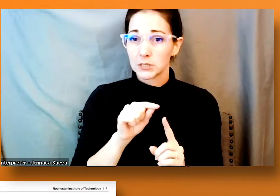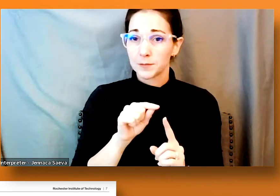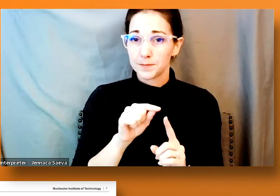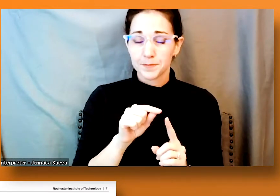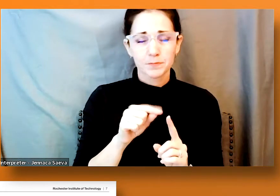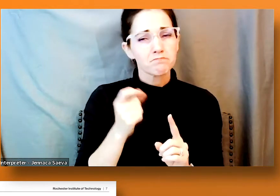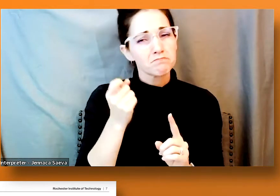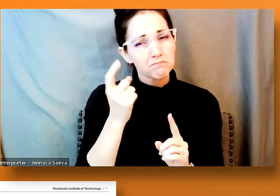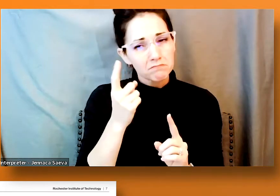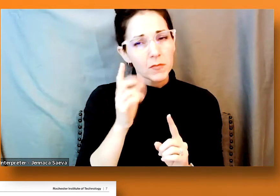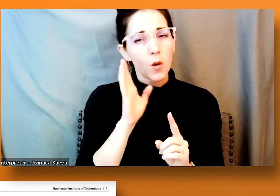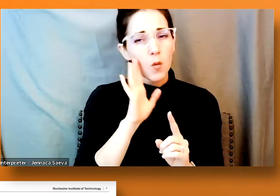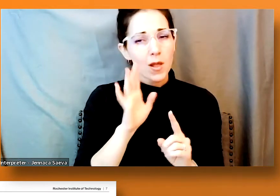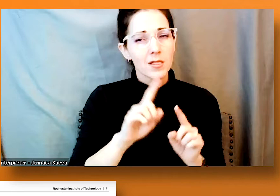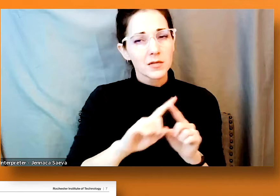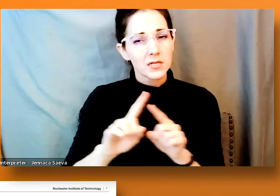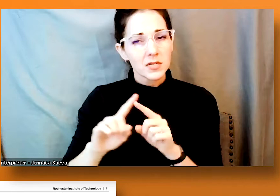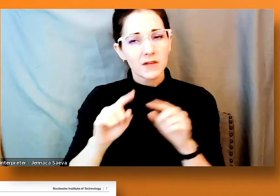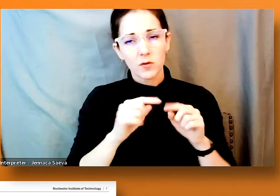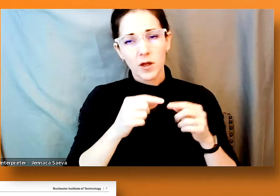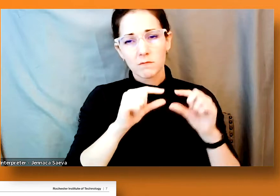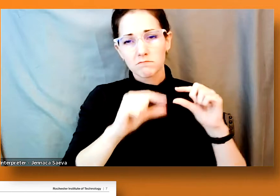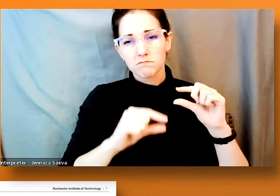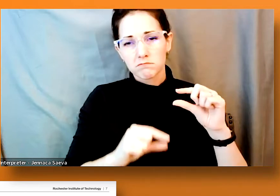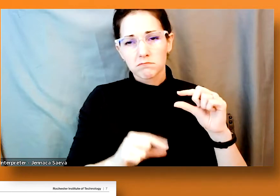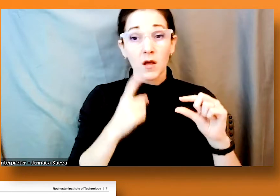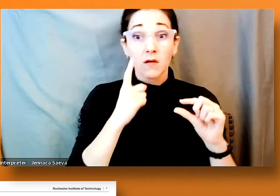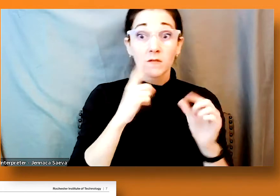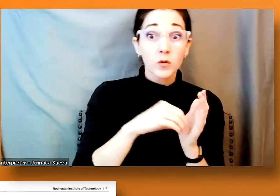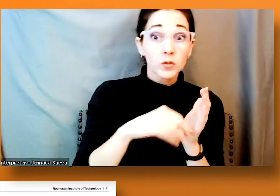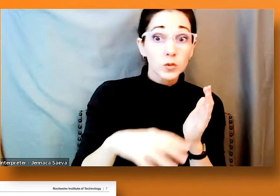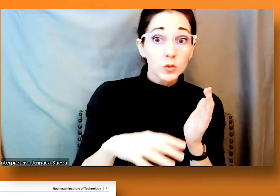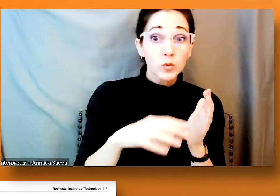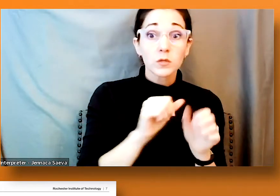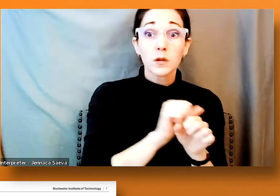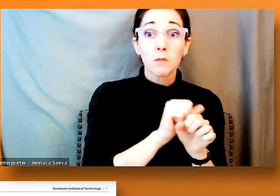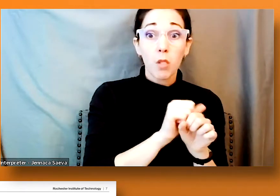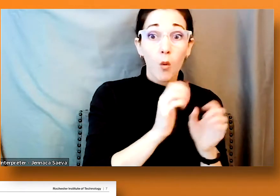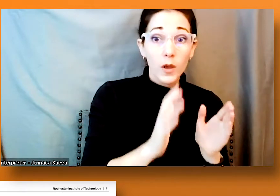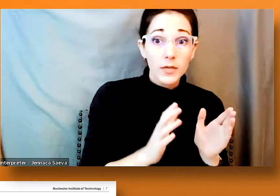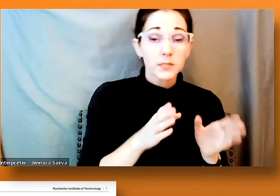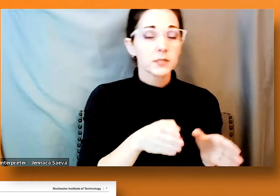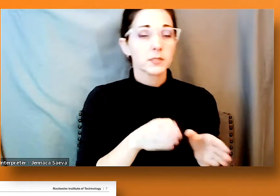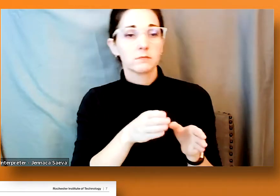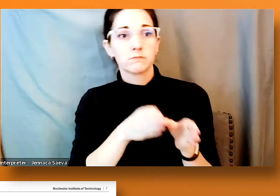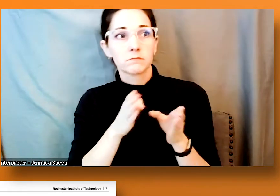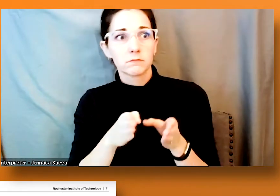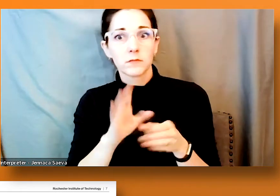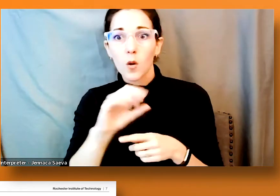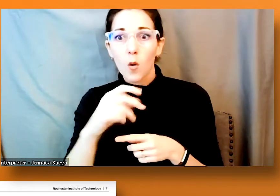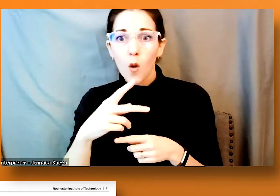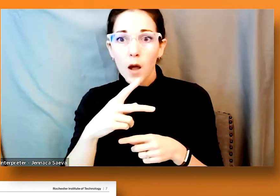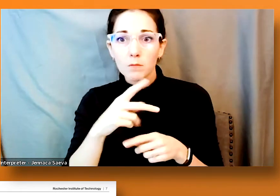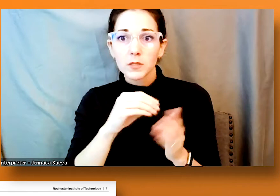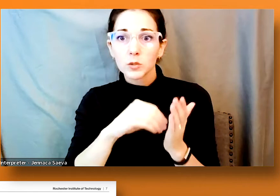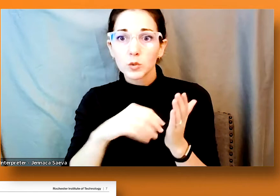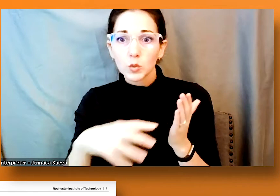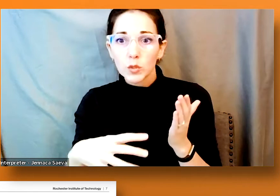You'll see different lines for regular student employees, co-op students, grad assistants.